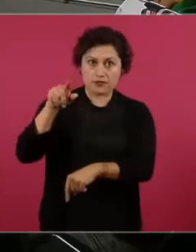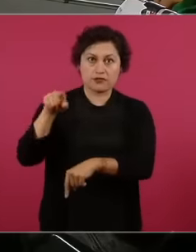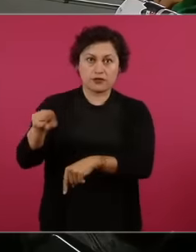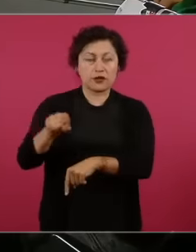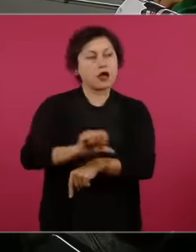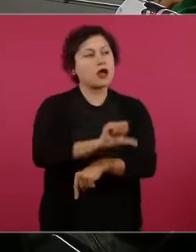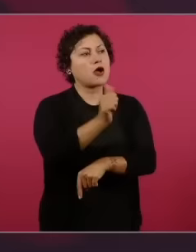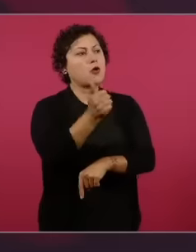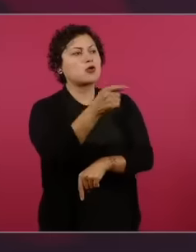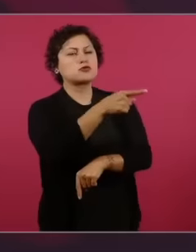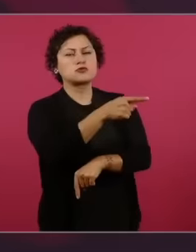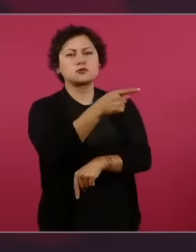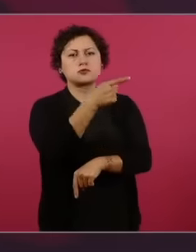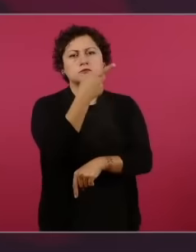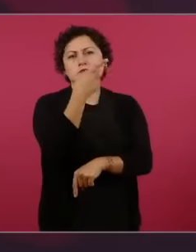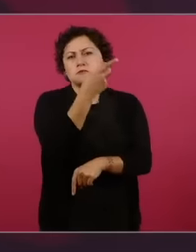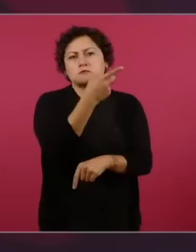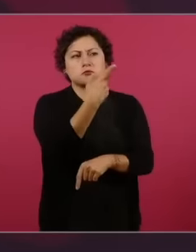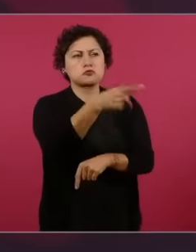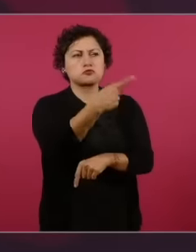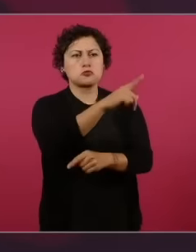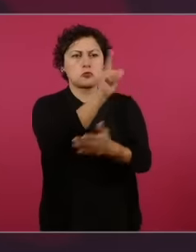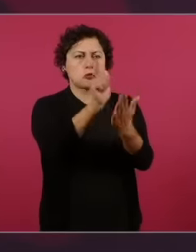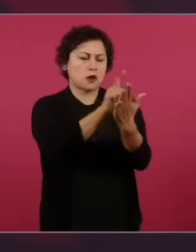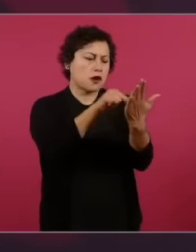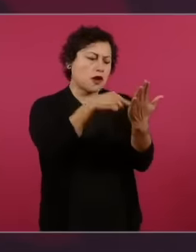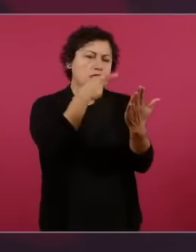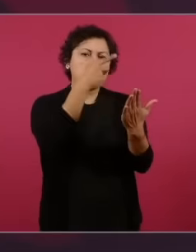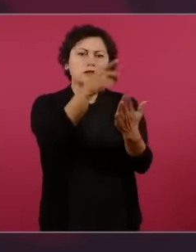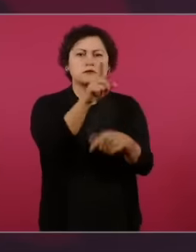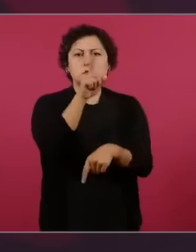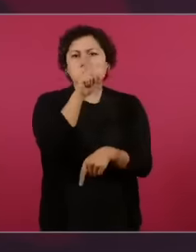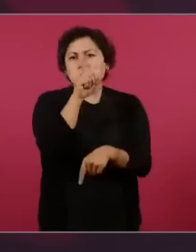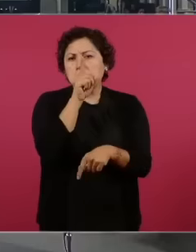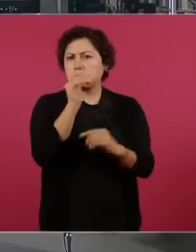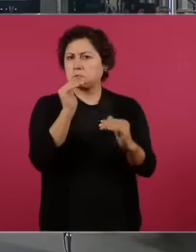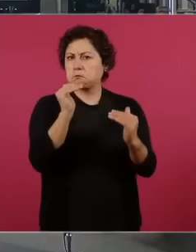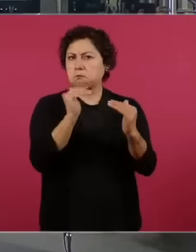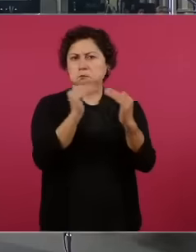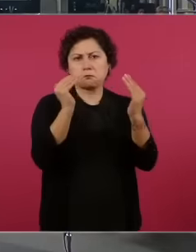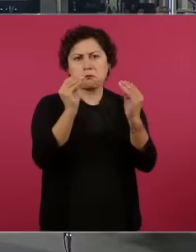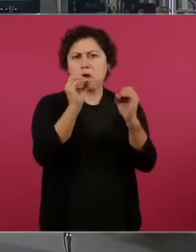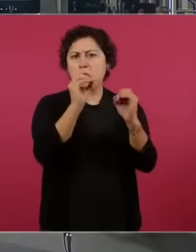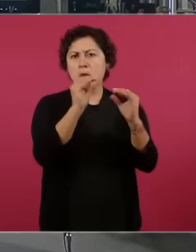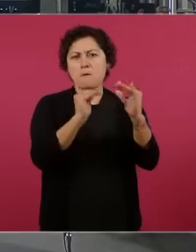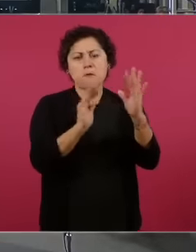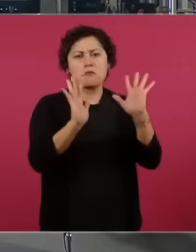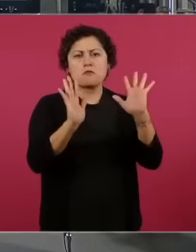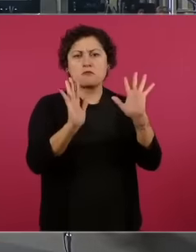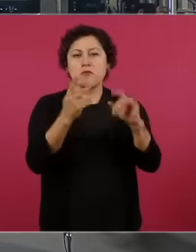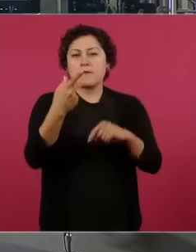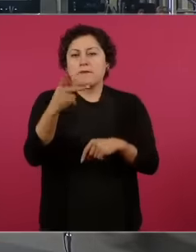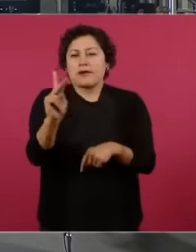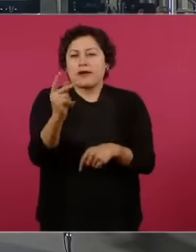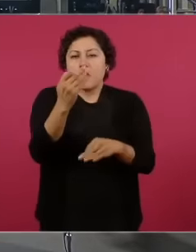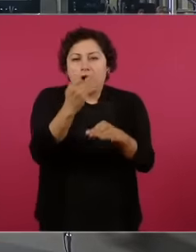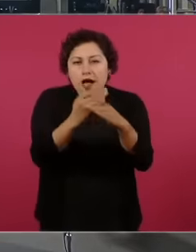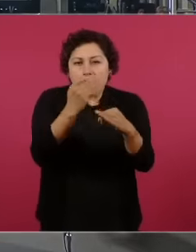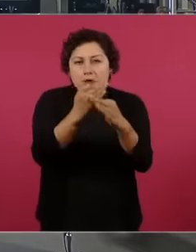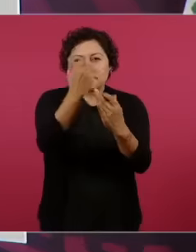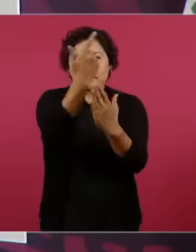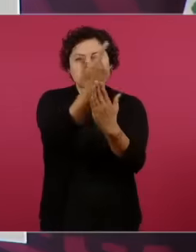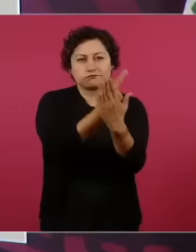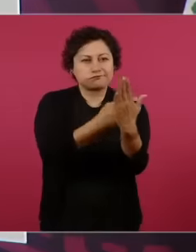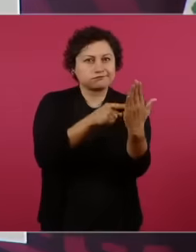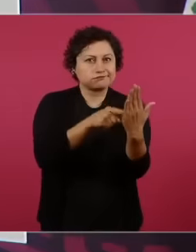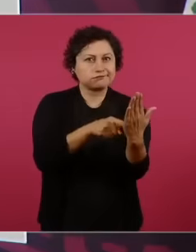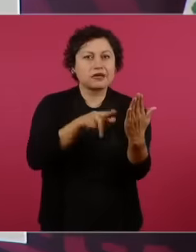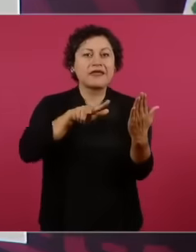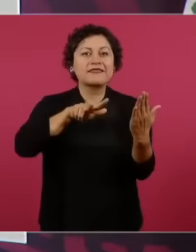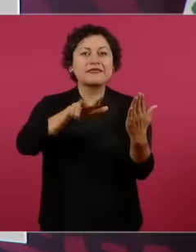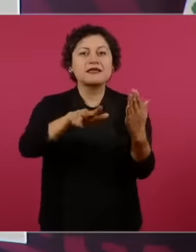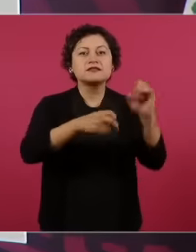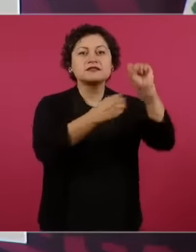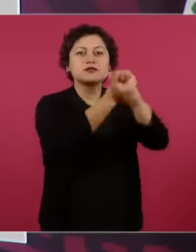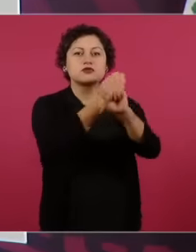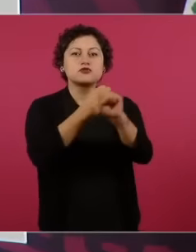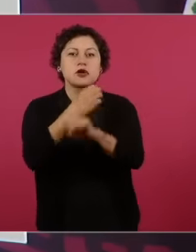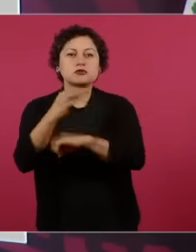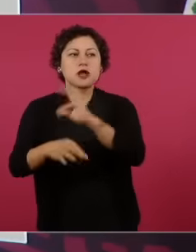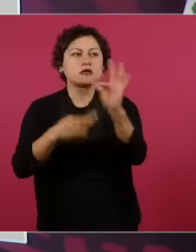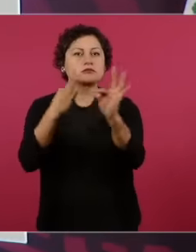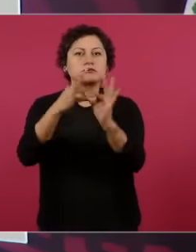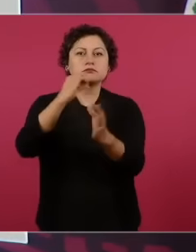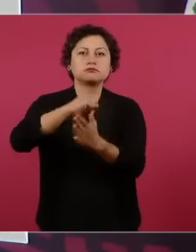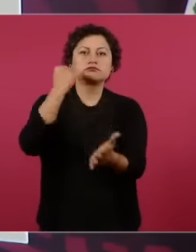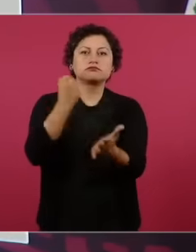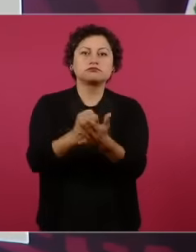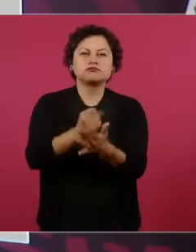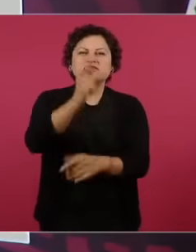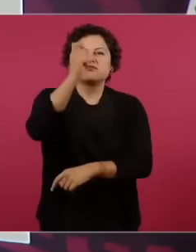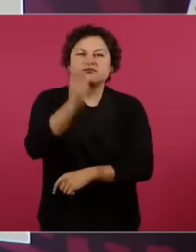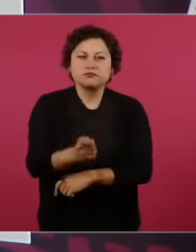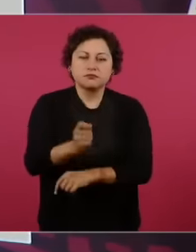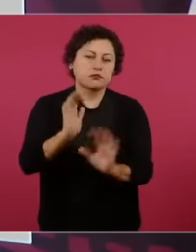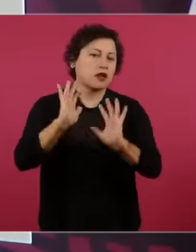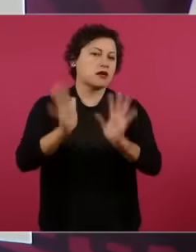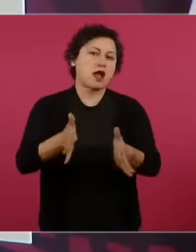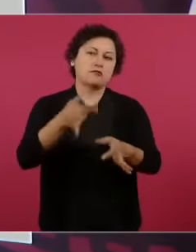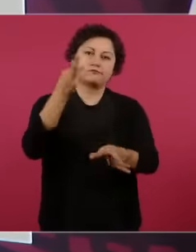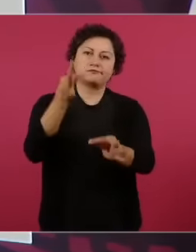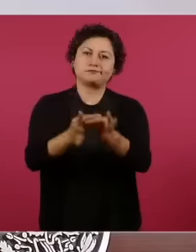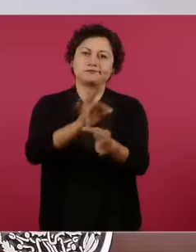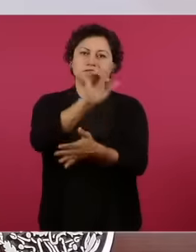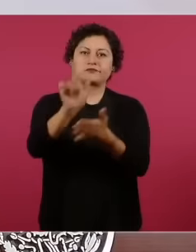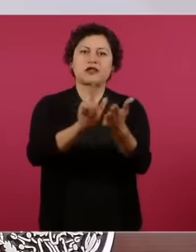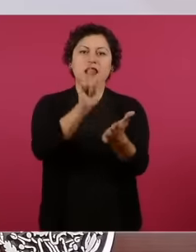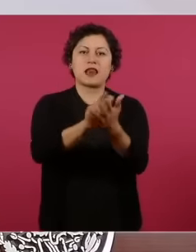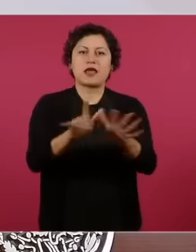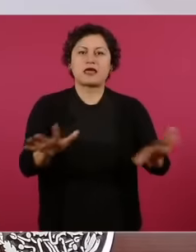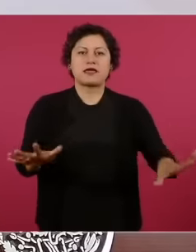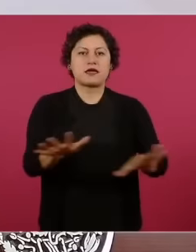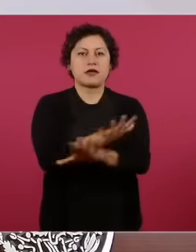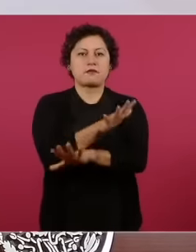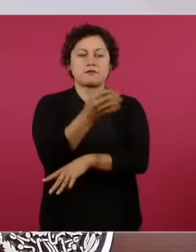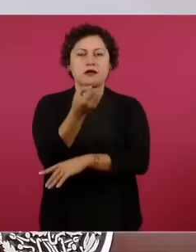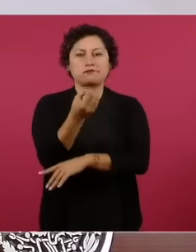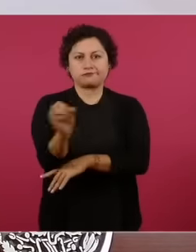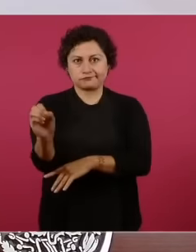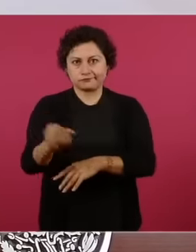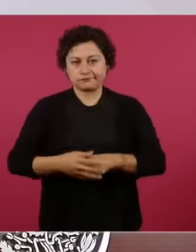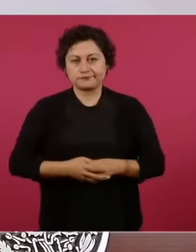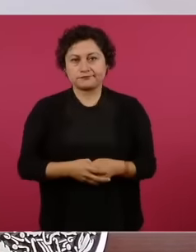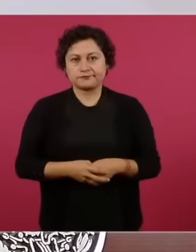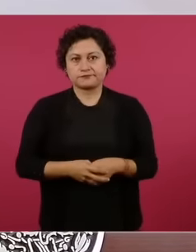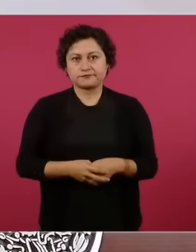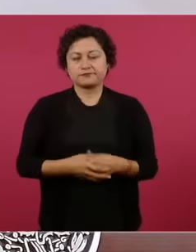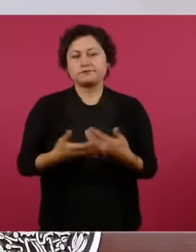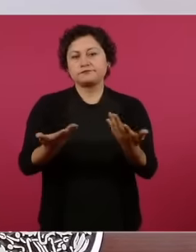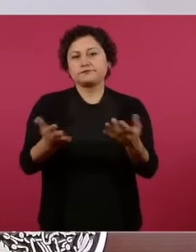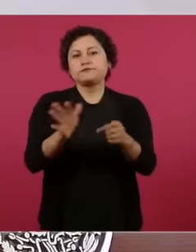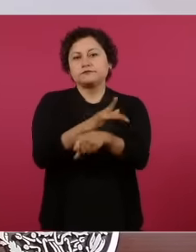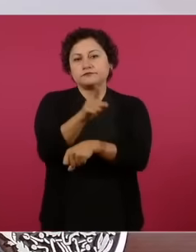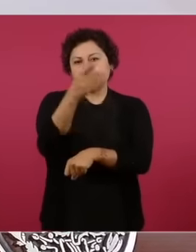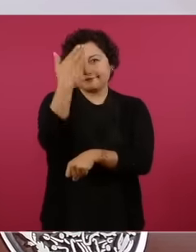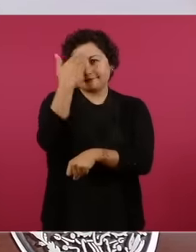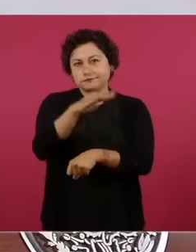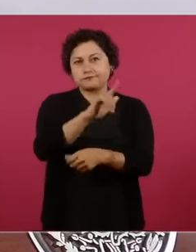simple majority but 18 have already been approved, that is, it is already legal because the minimum is 17